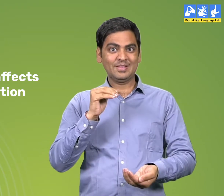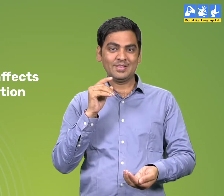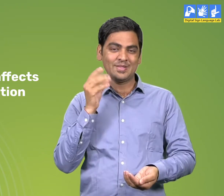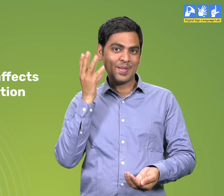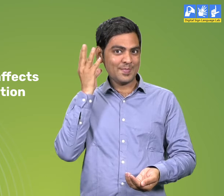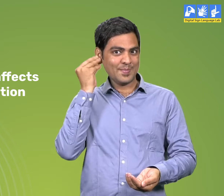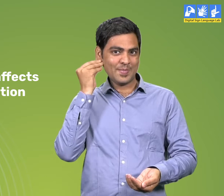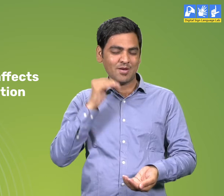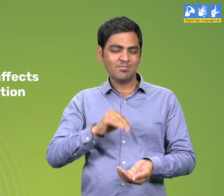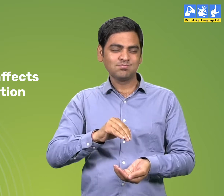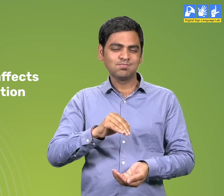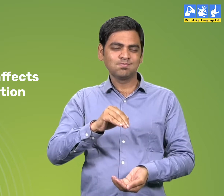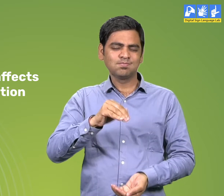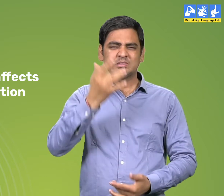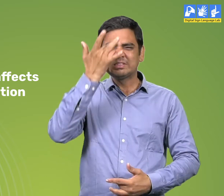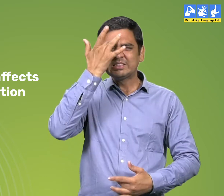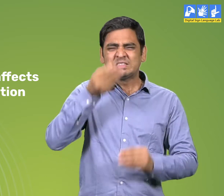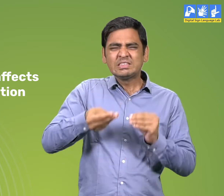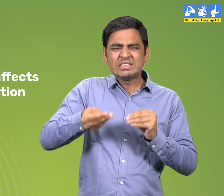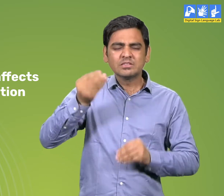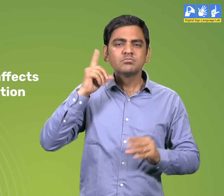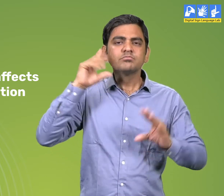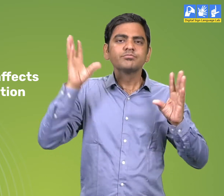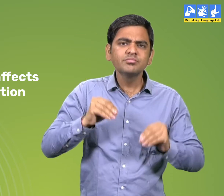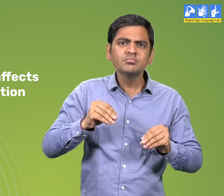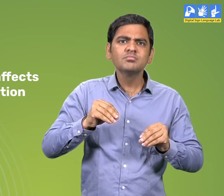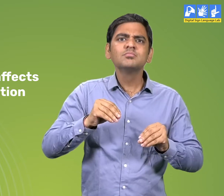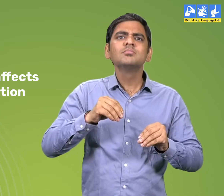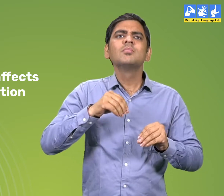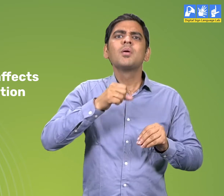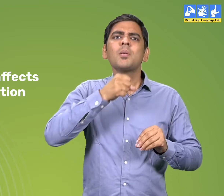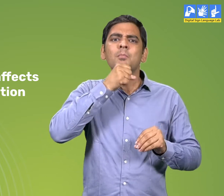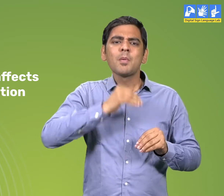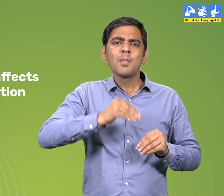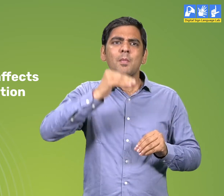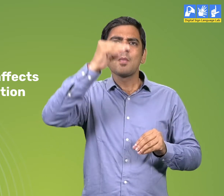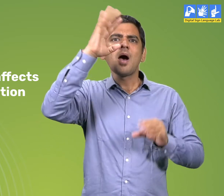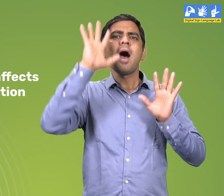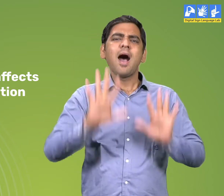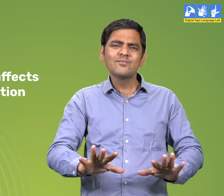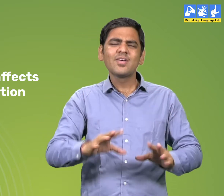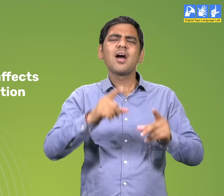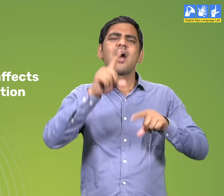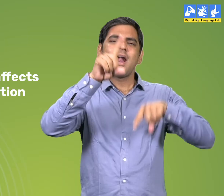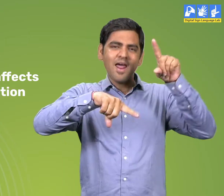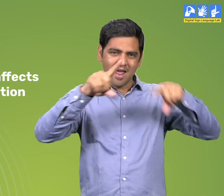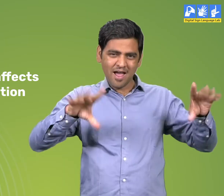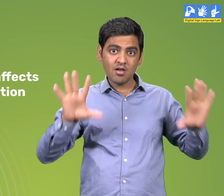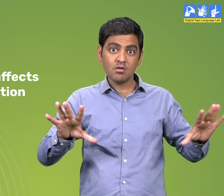or even acquiring hearing loss afterwards because of various illnesses.